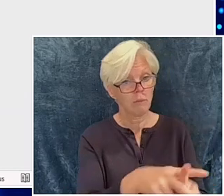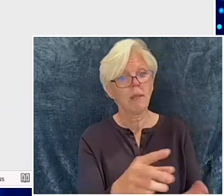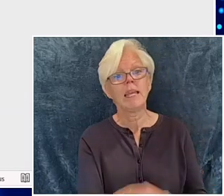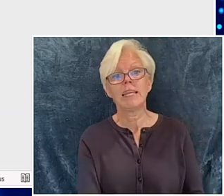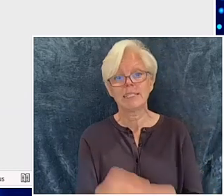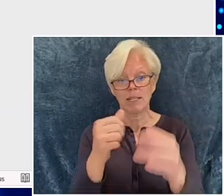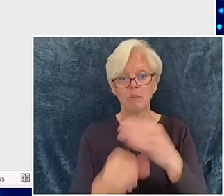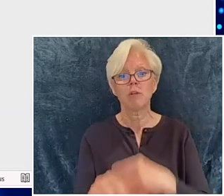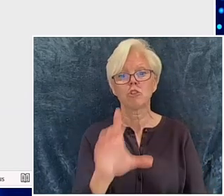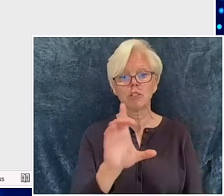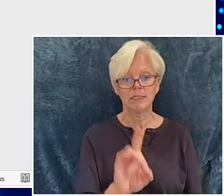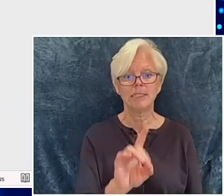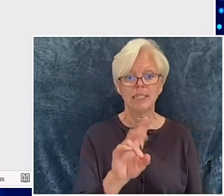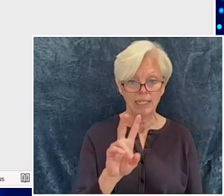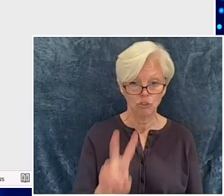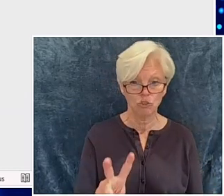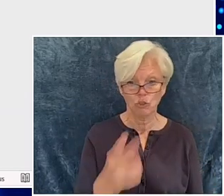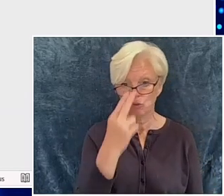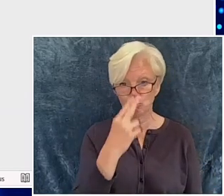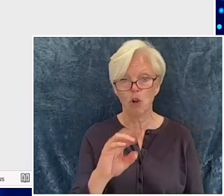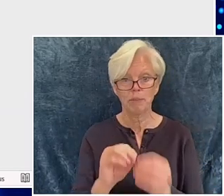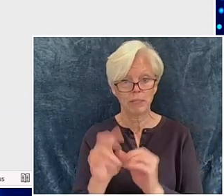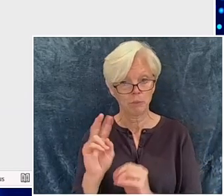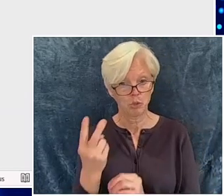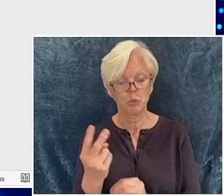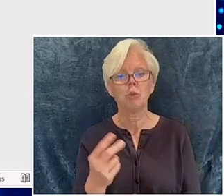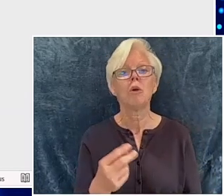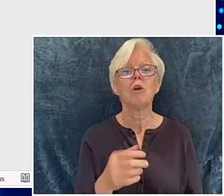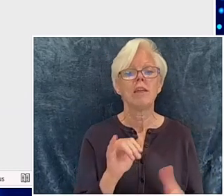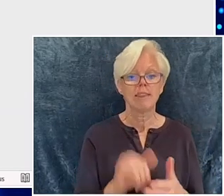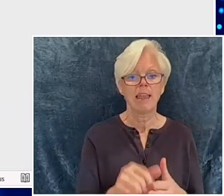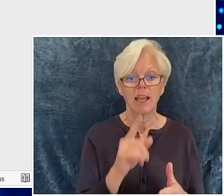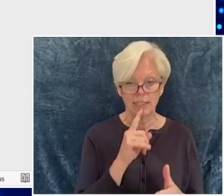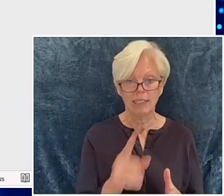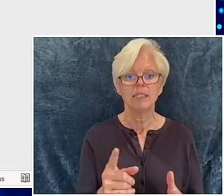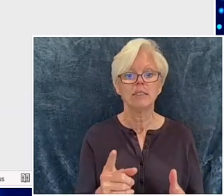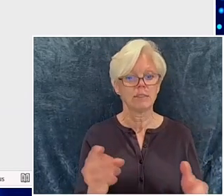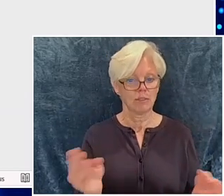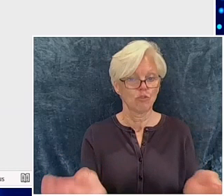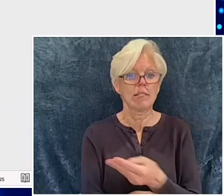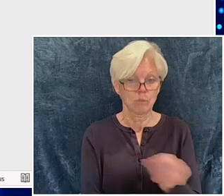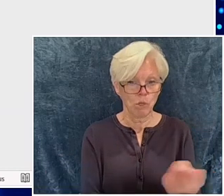two, which is the reciprocity. So this means that if you are physically